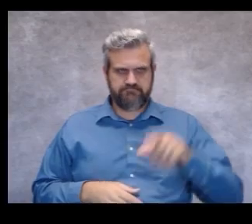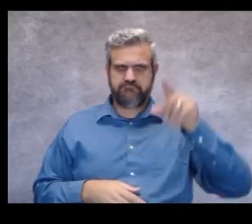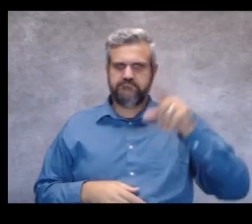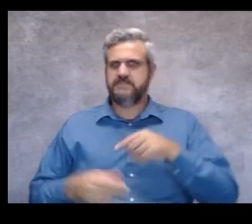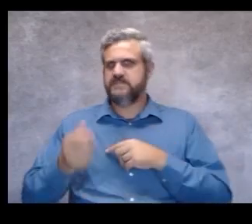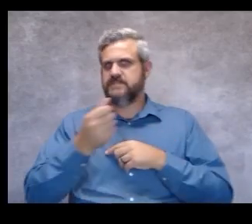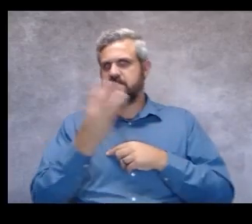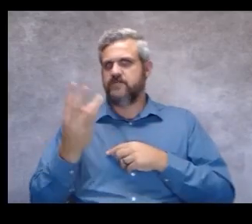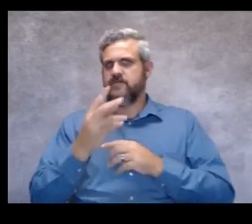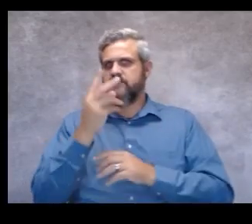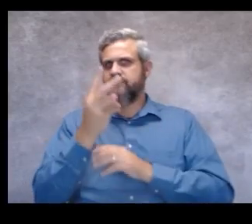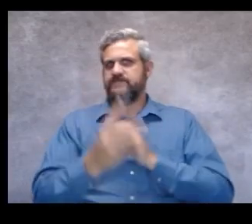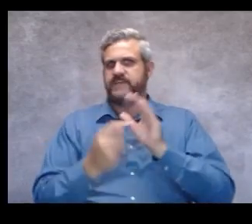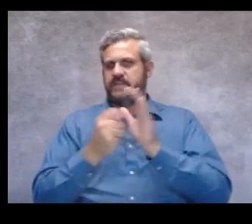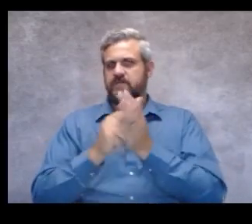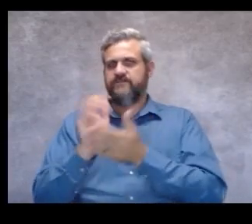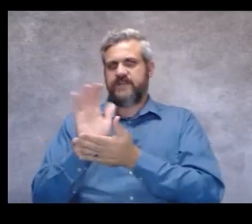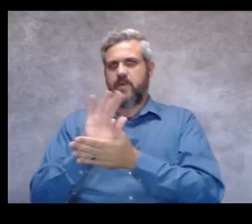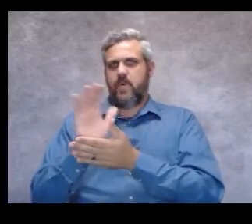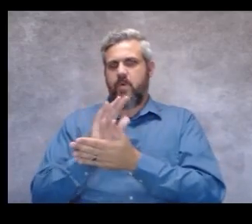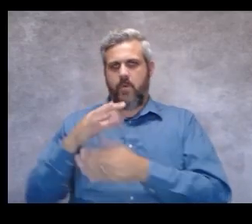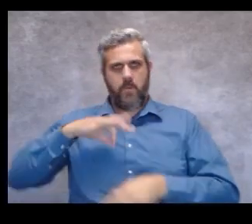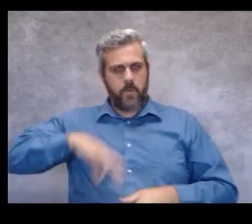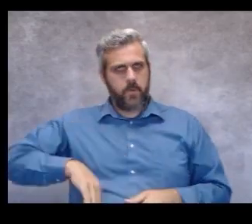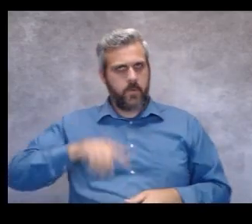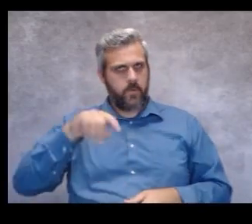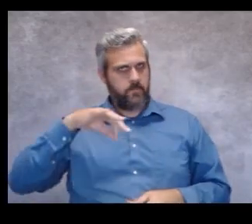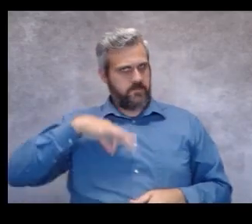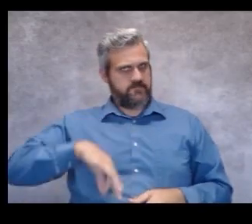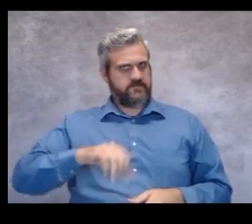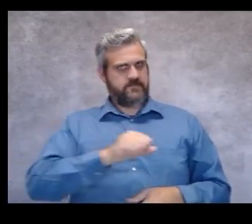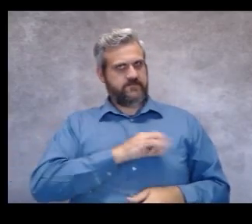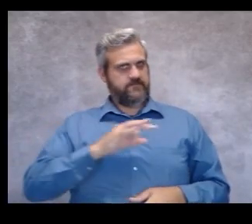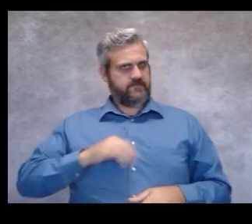There are several videos that could be beneficial to you or your staff in